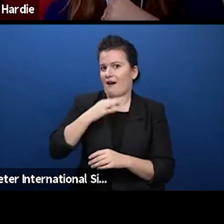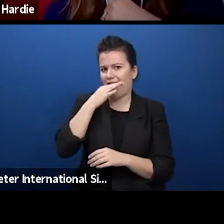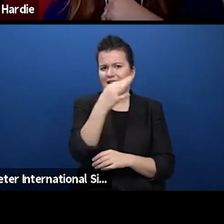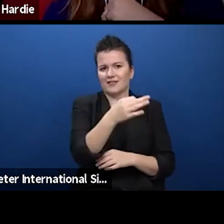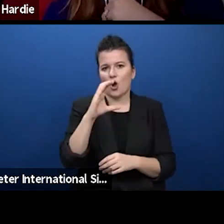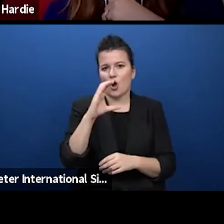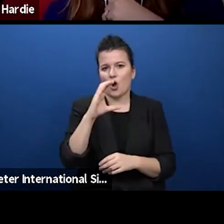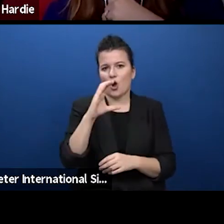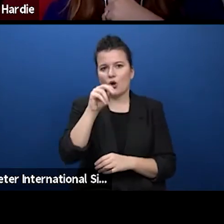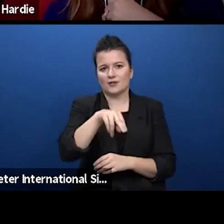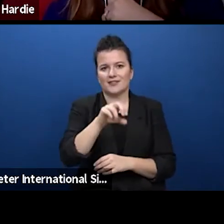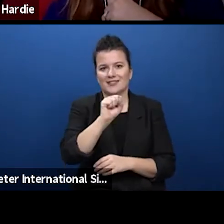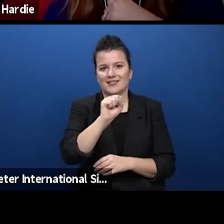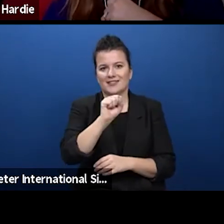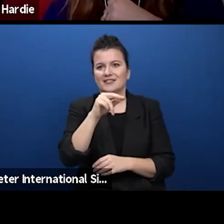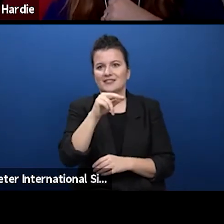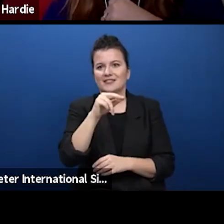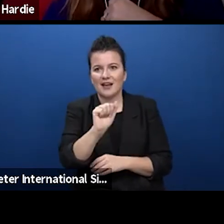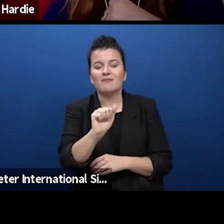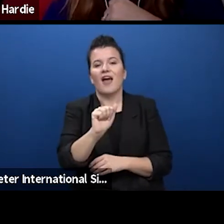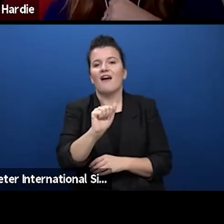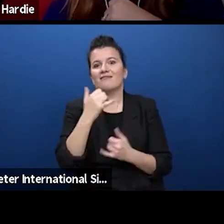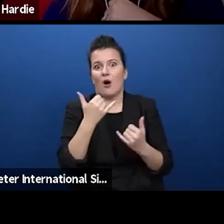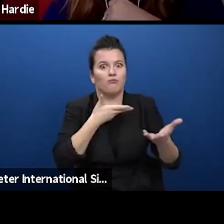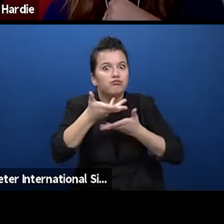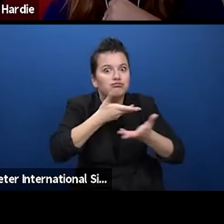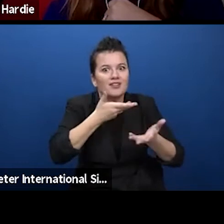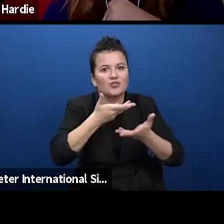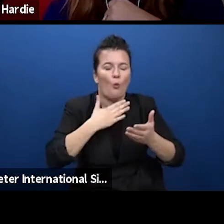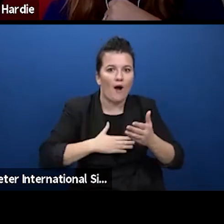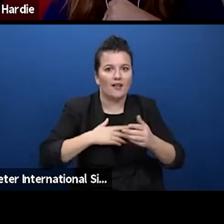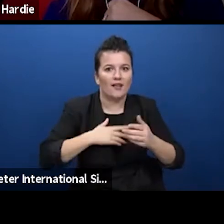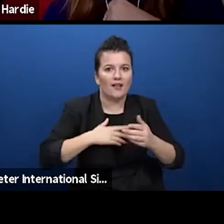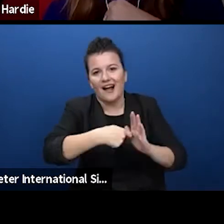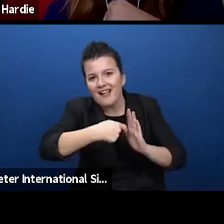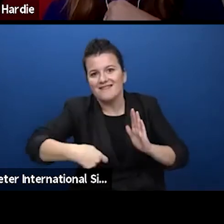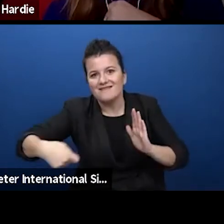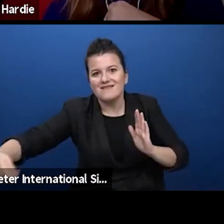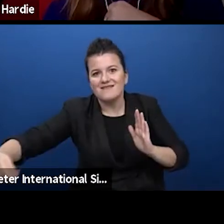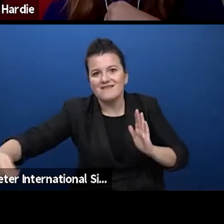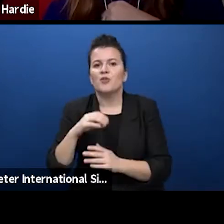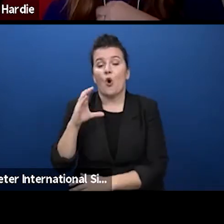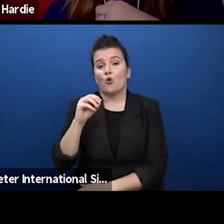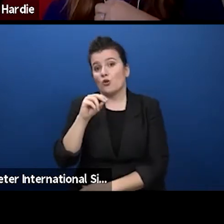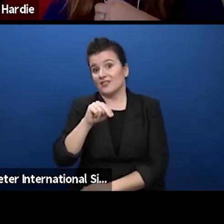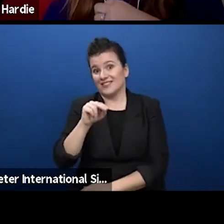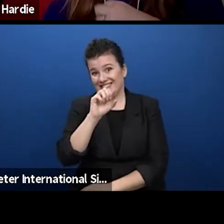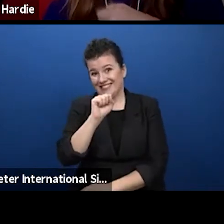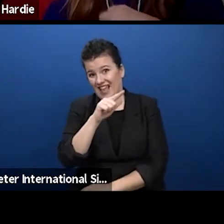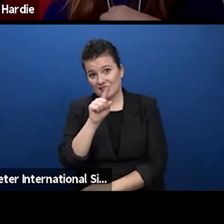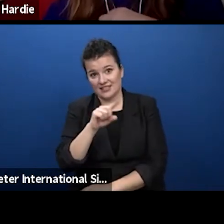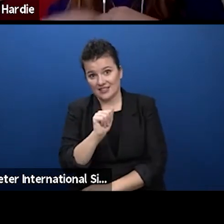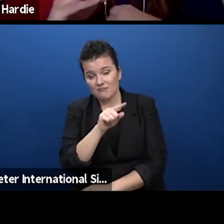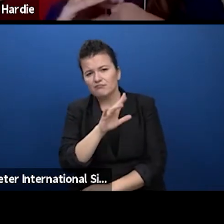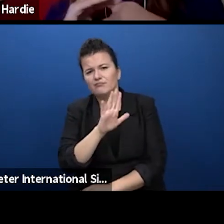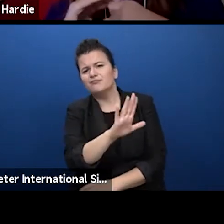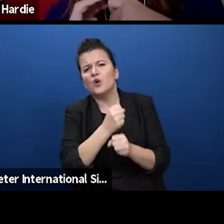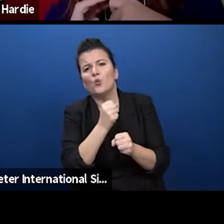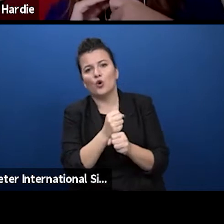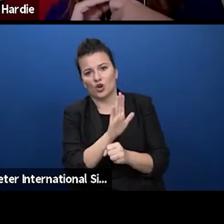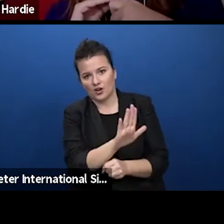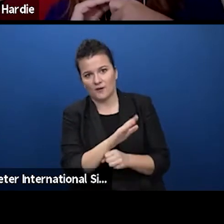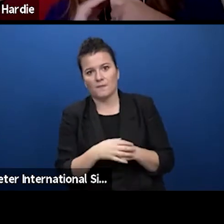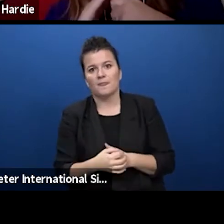go into the complete dialogue . Constanza in your work, it's dance and theater, so it's not